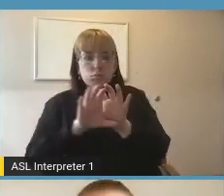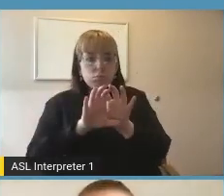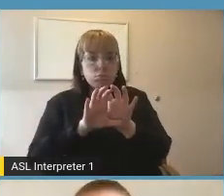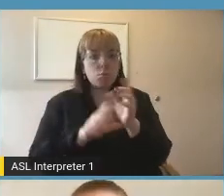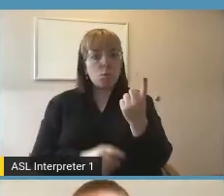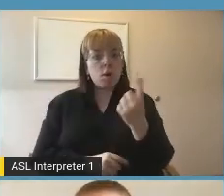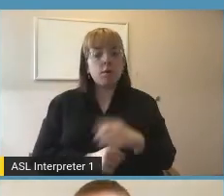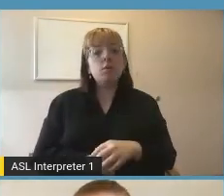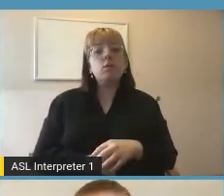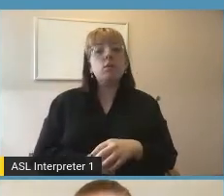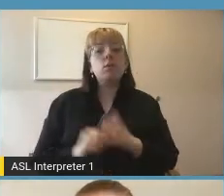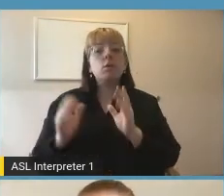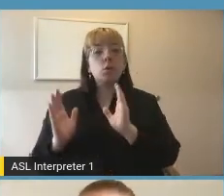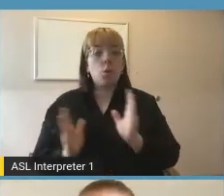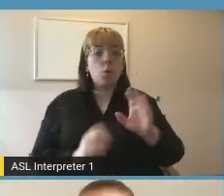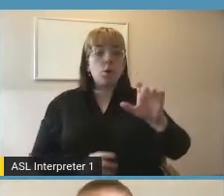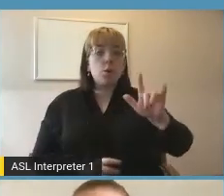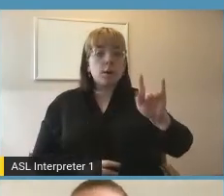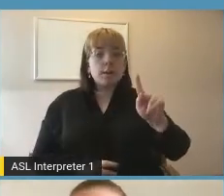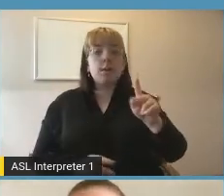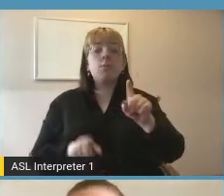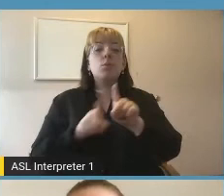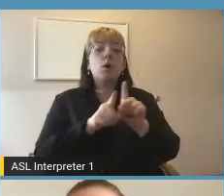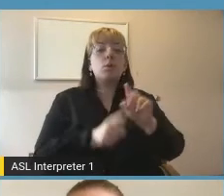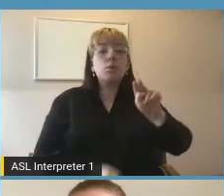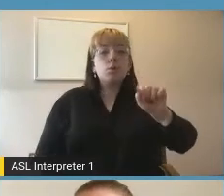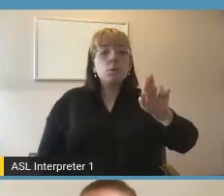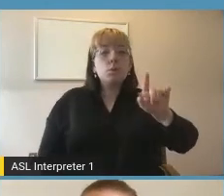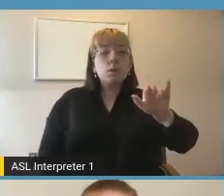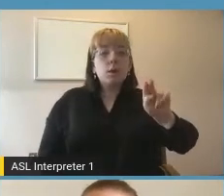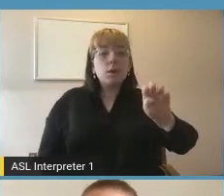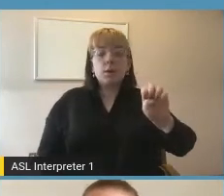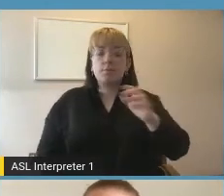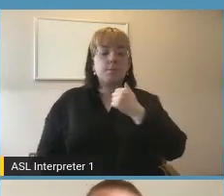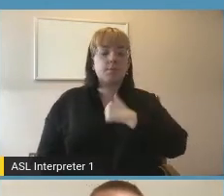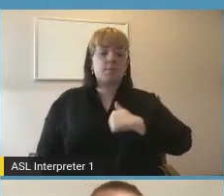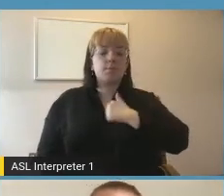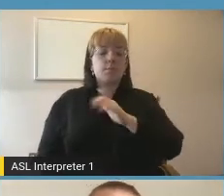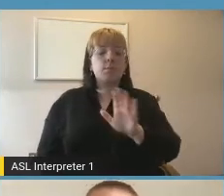of clips and narration sorry your order of interview clips in the order you want them